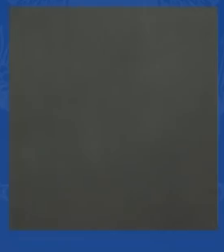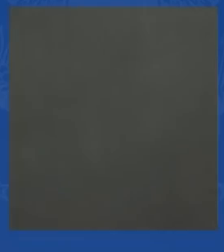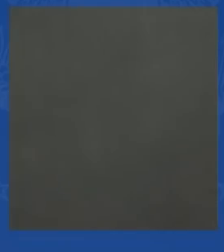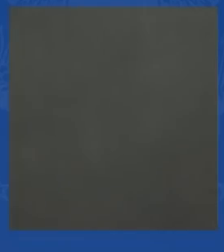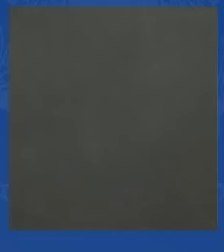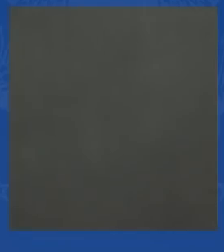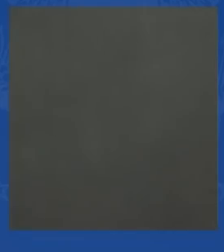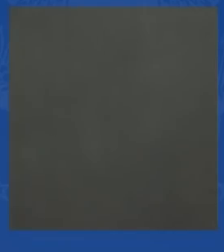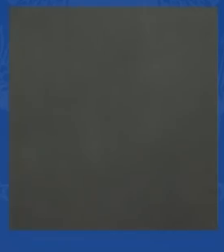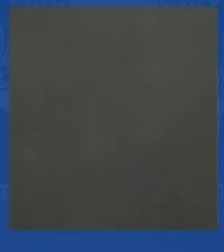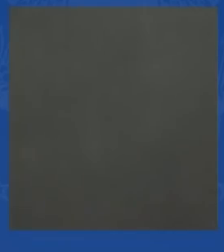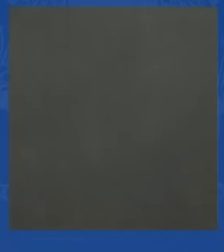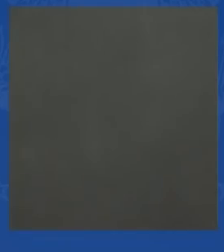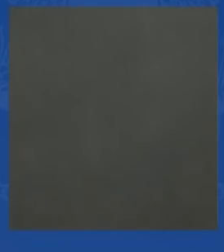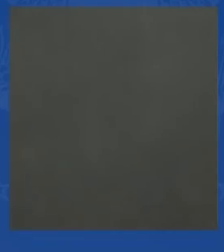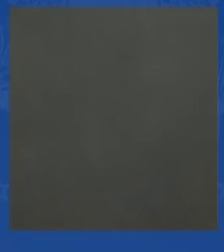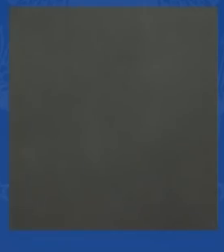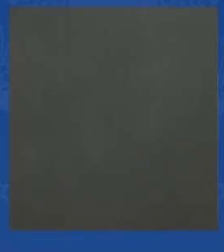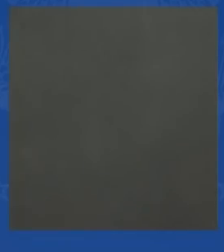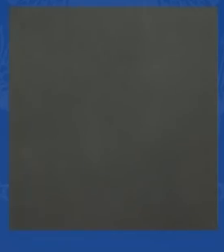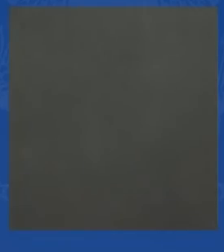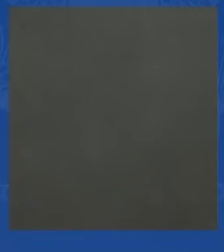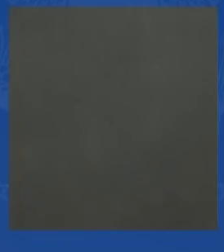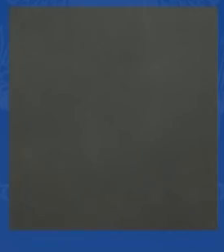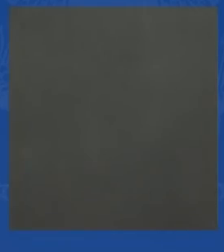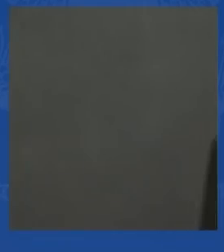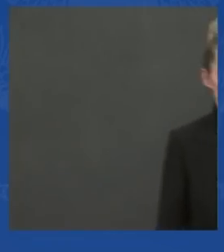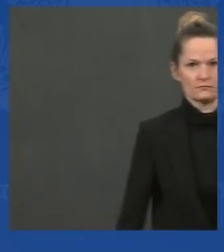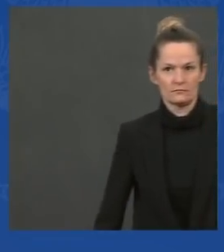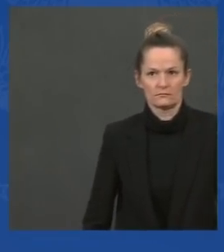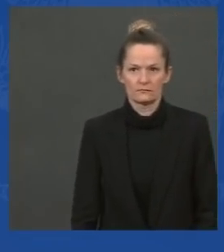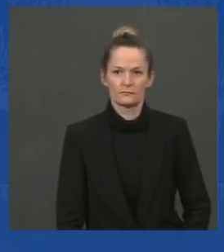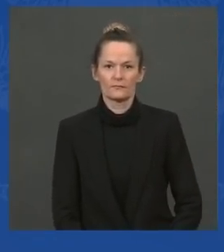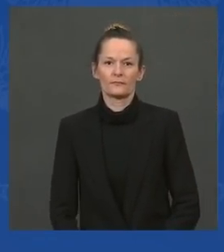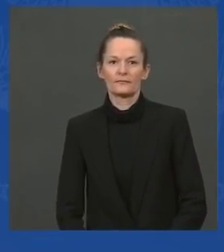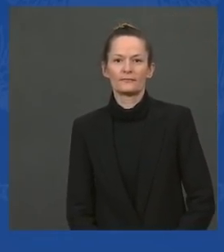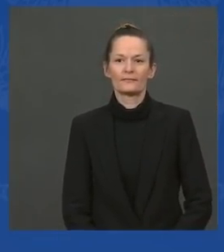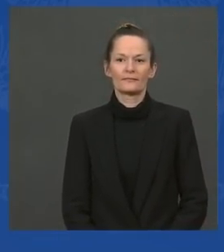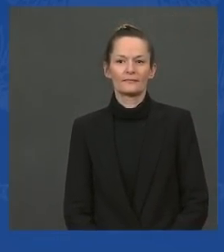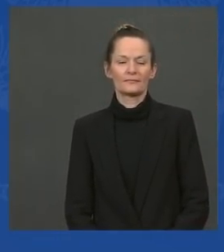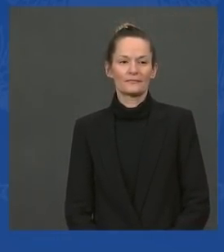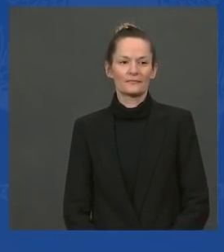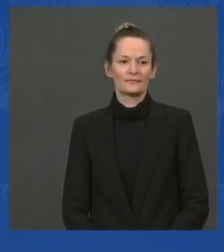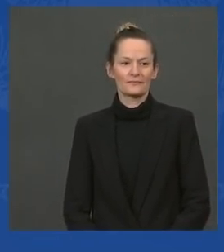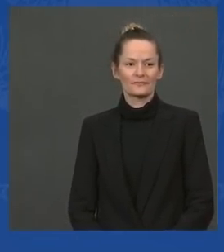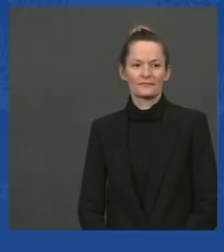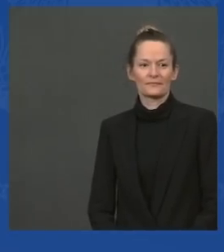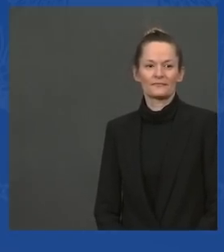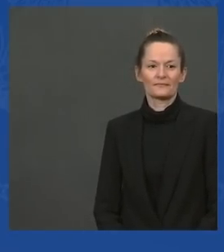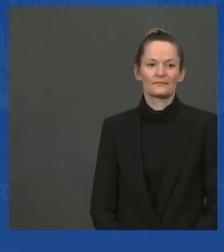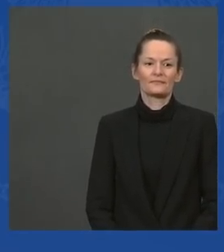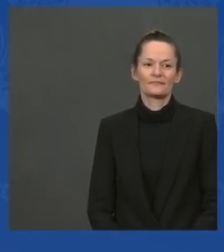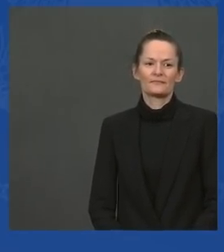The President: Good afternoon. This week, millions of Americans, including some of the people in this room,